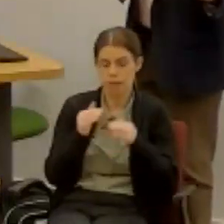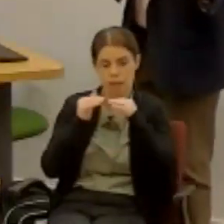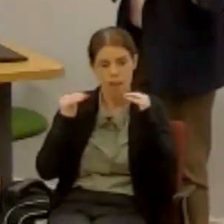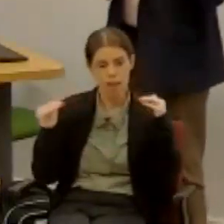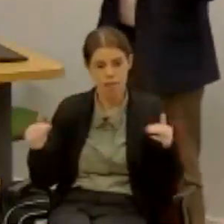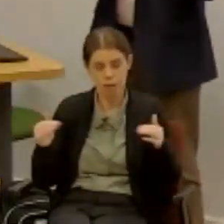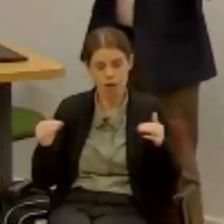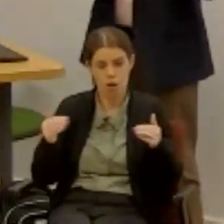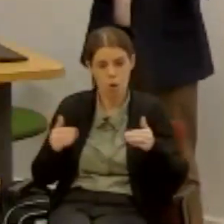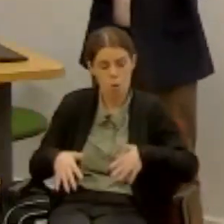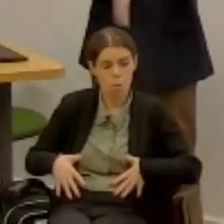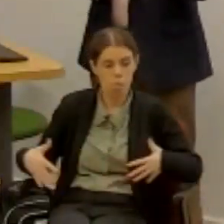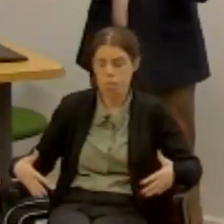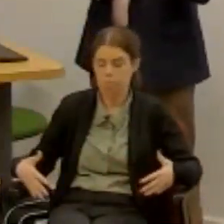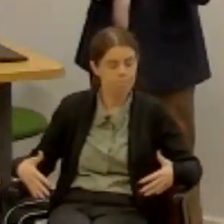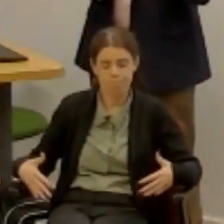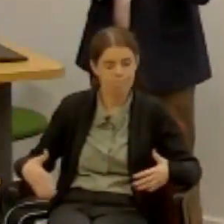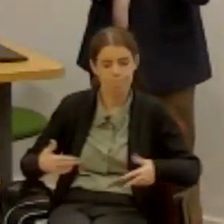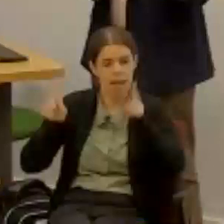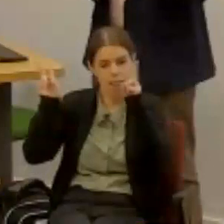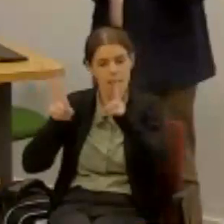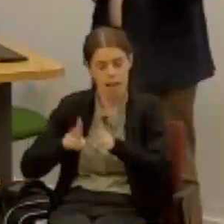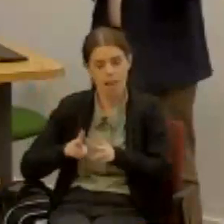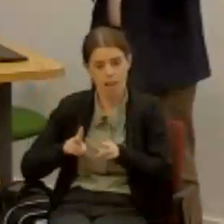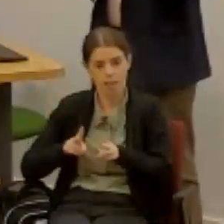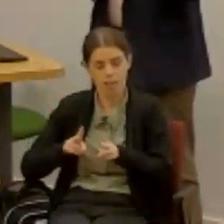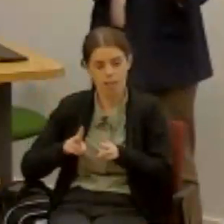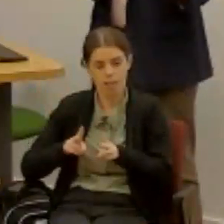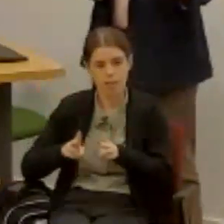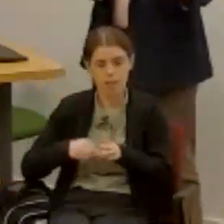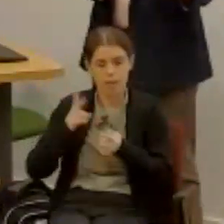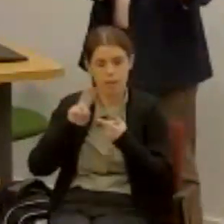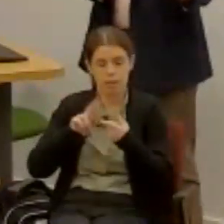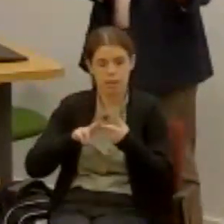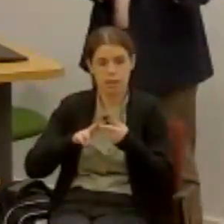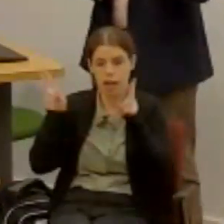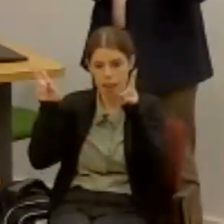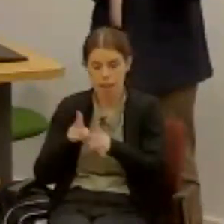Well, they're not less overweight in the population. They get less diabetes in the general population.